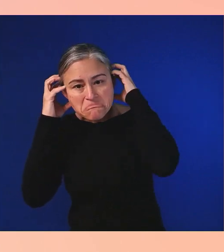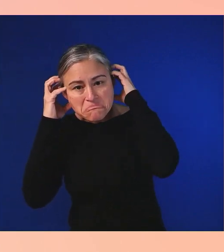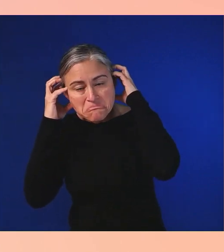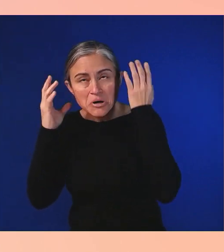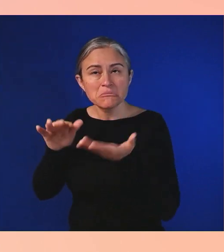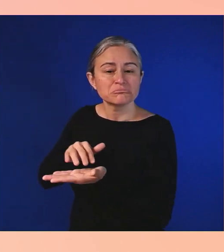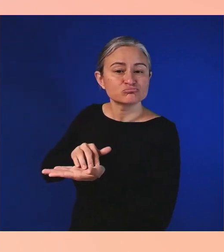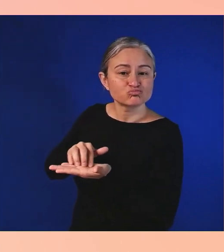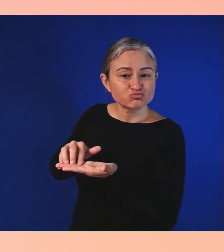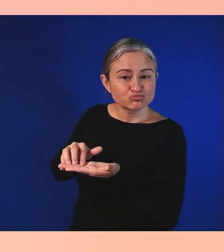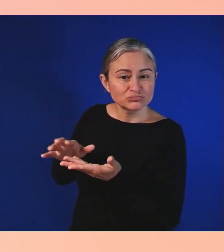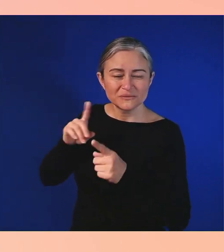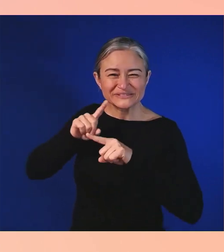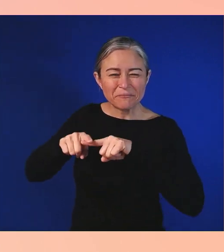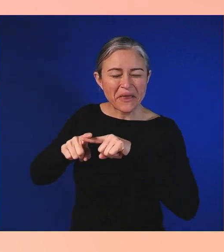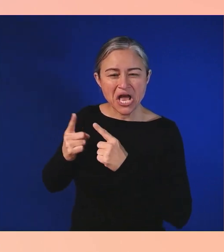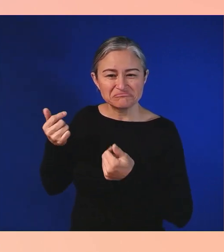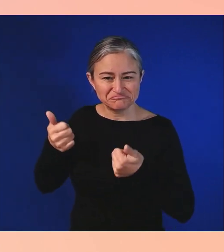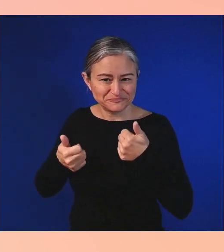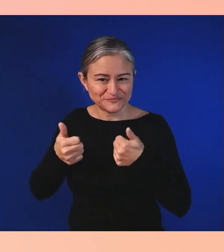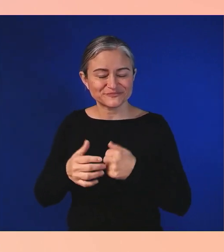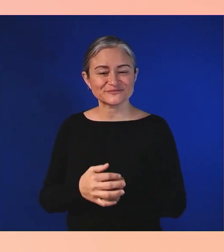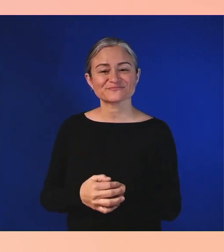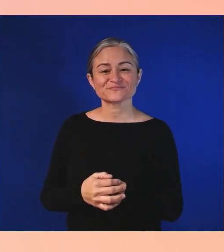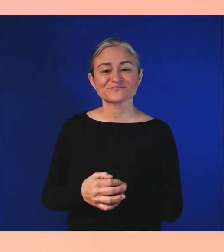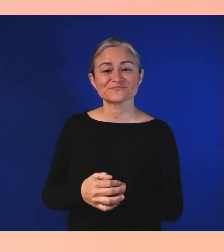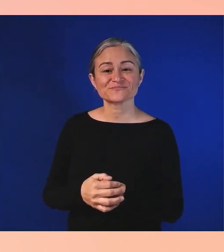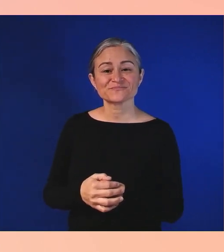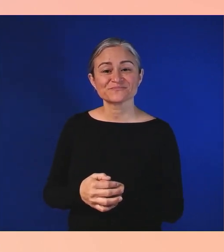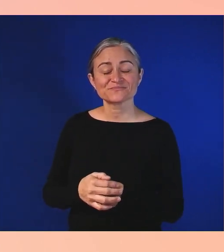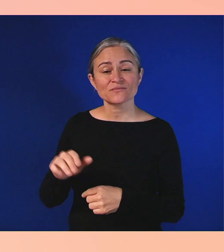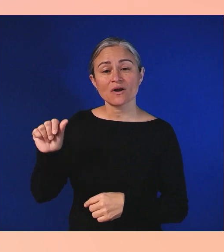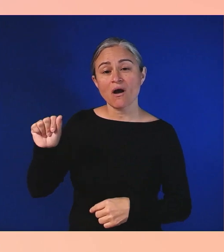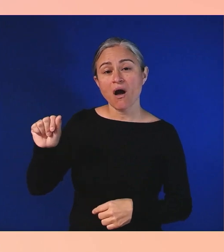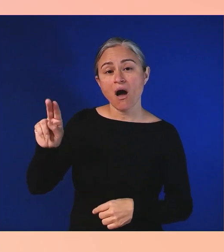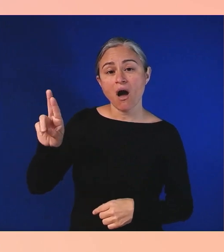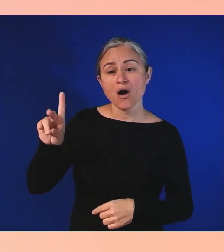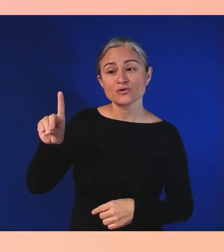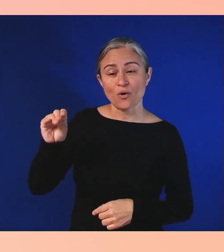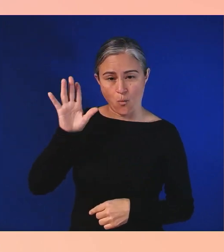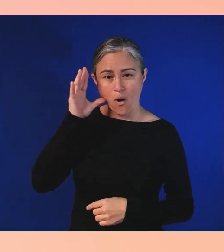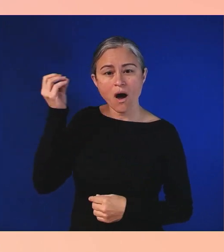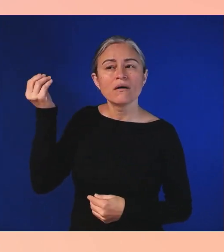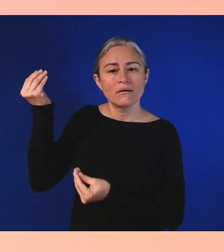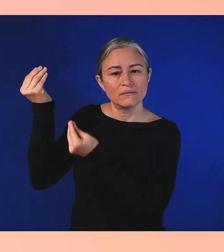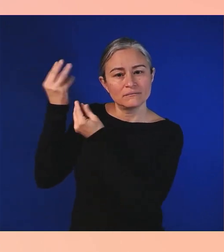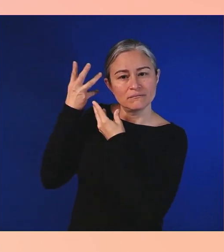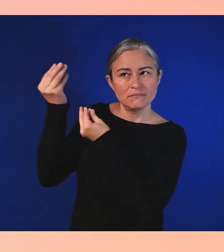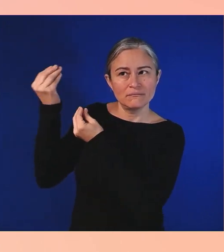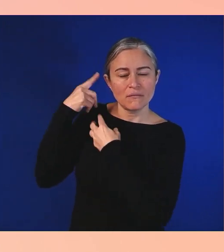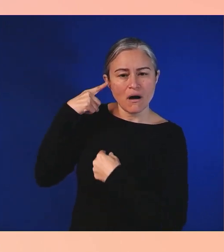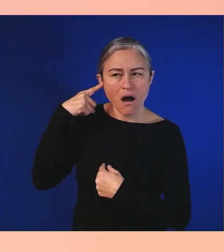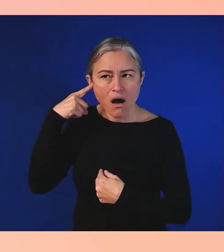However, intentional audio cues in context are easier and